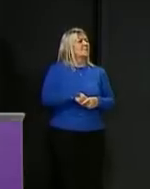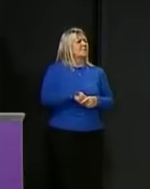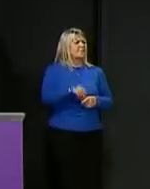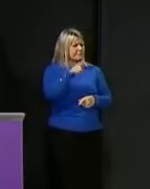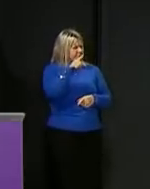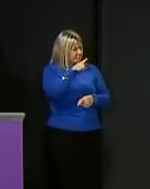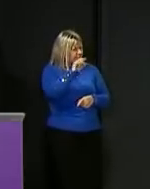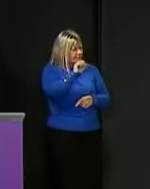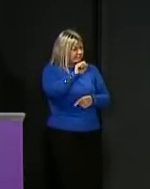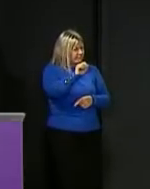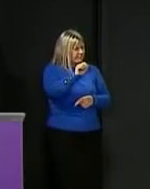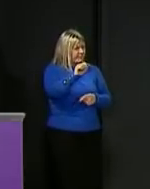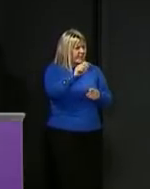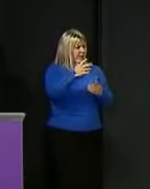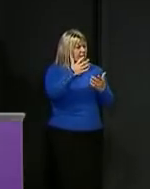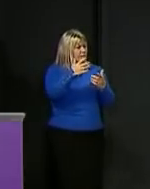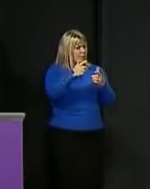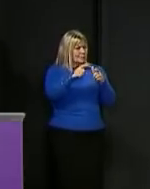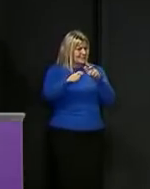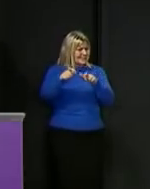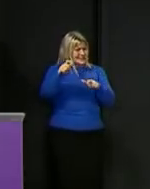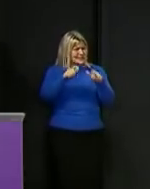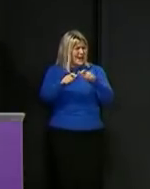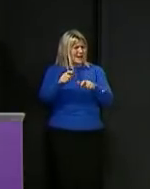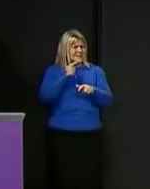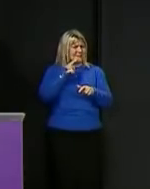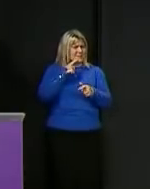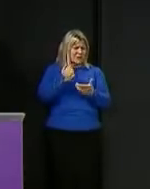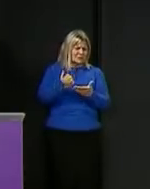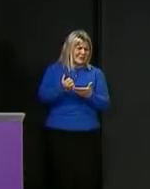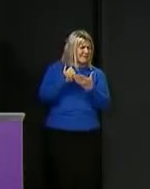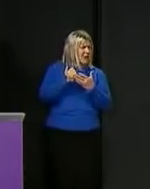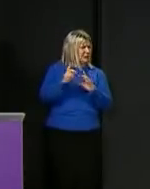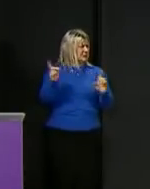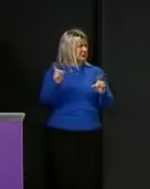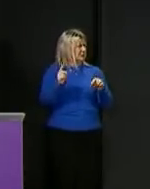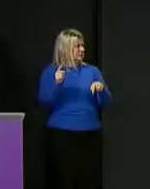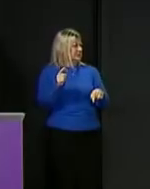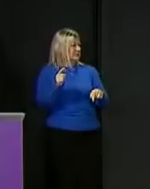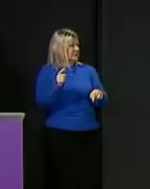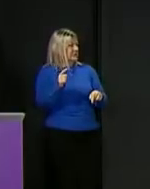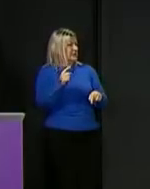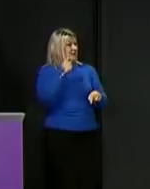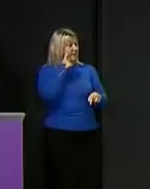telling you about what could happen next? Are we going to see the second wave following a different